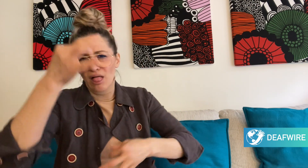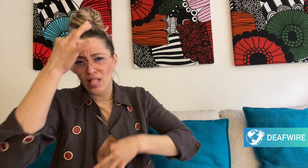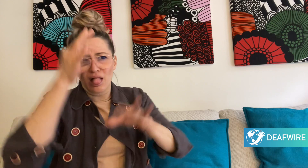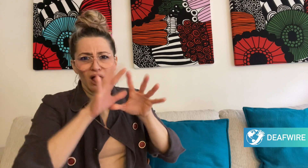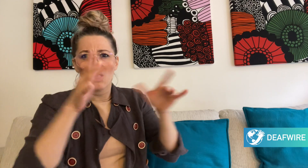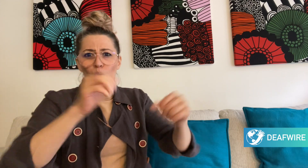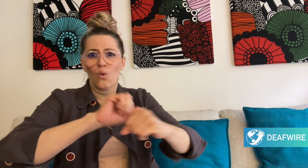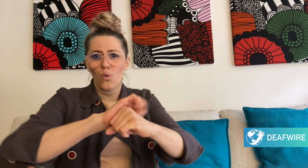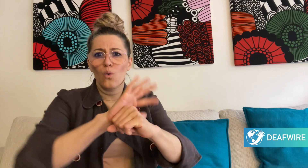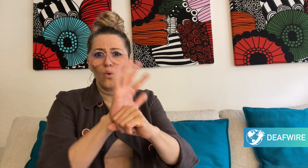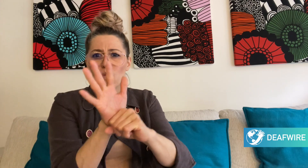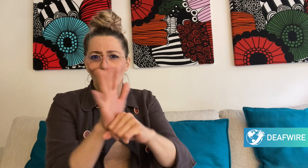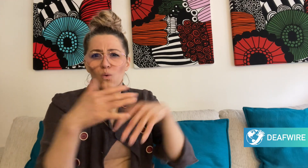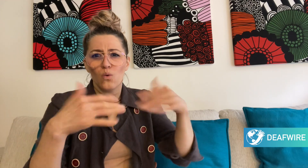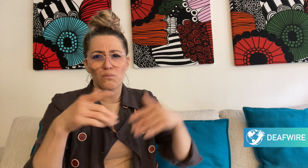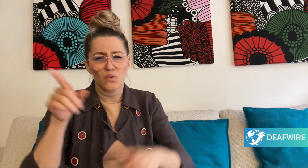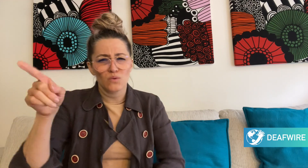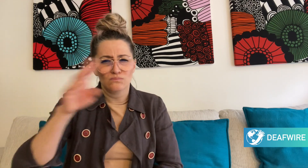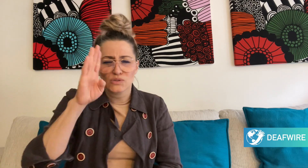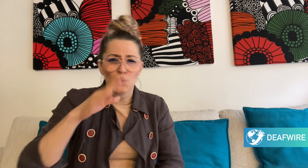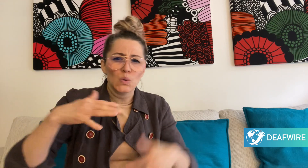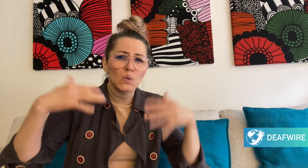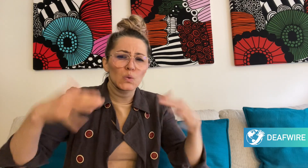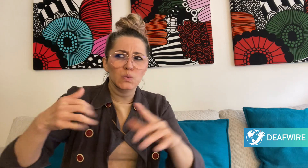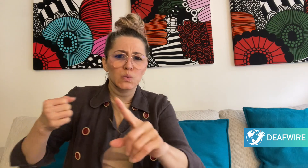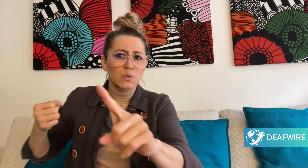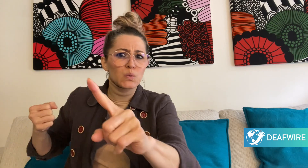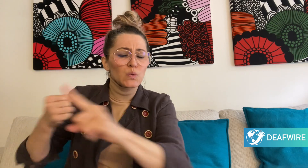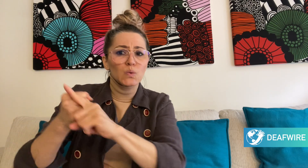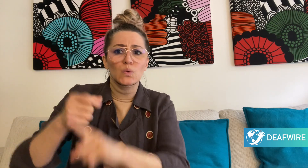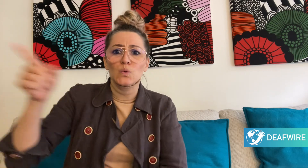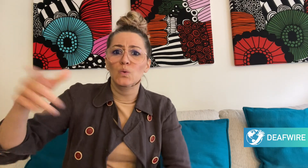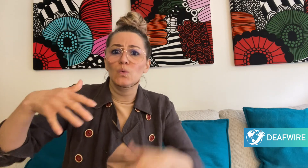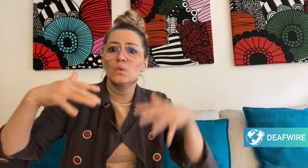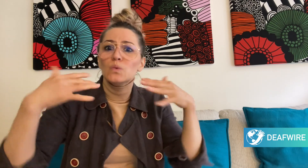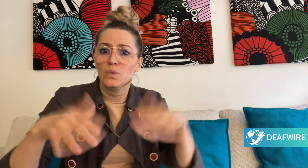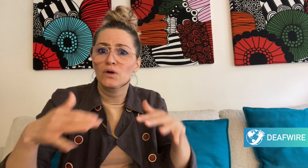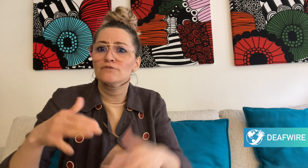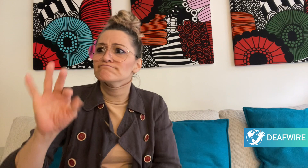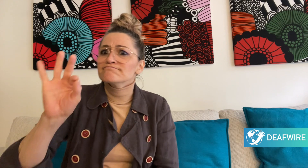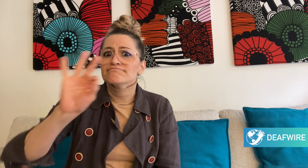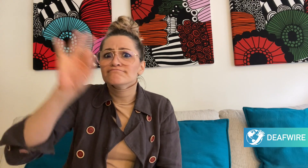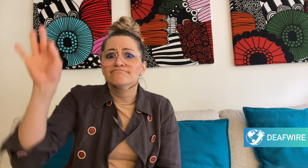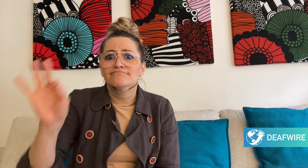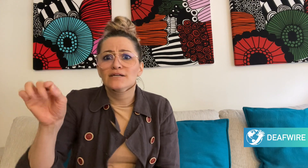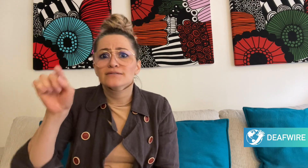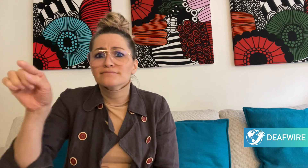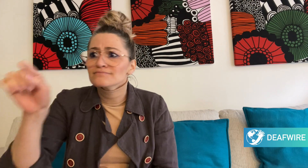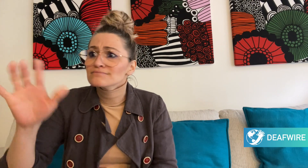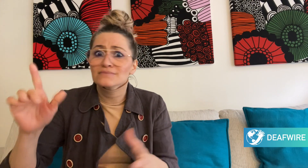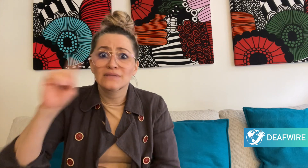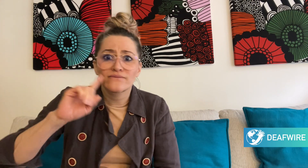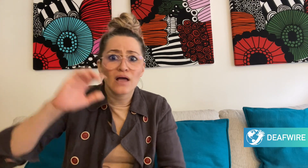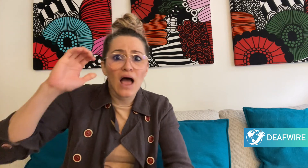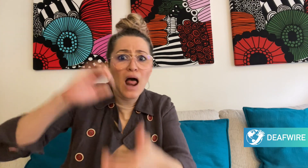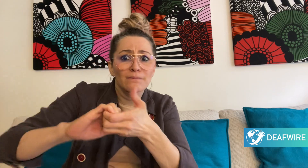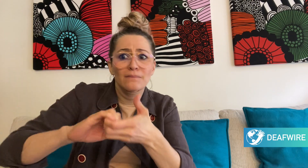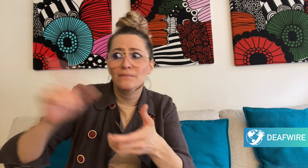countries in the world, how the Deaf club is continuing